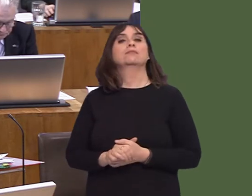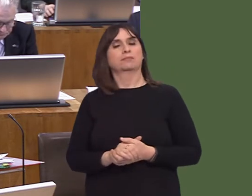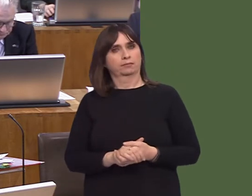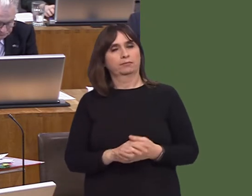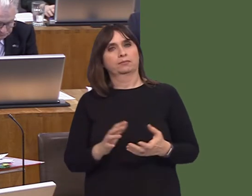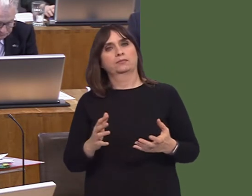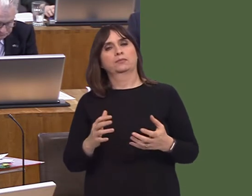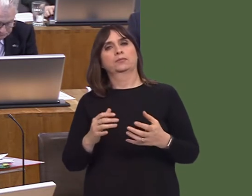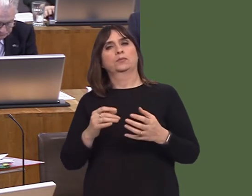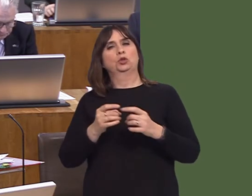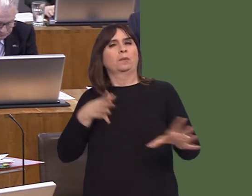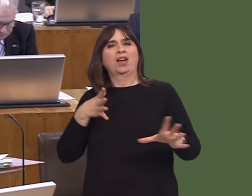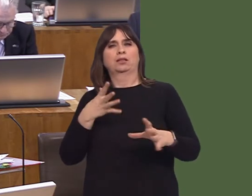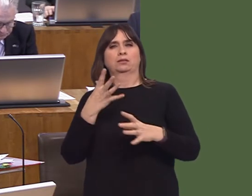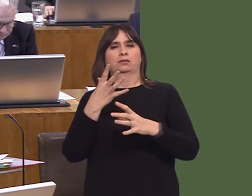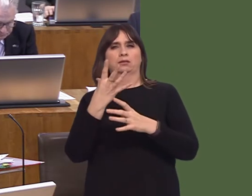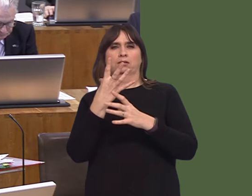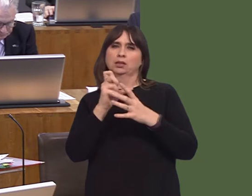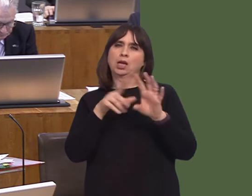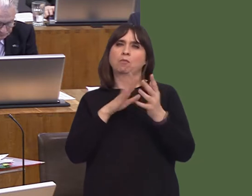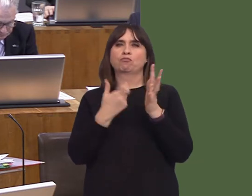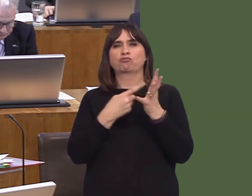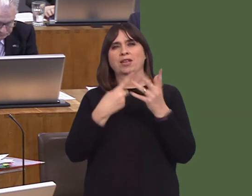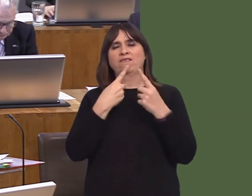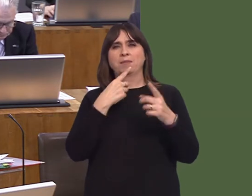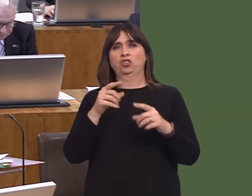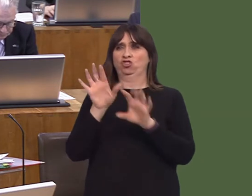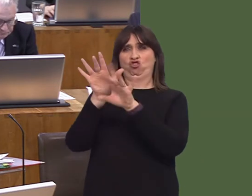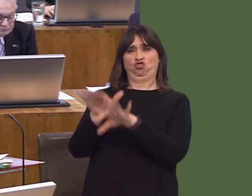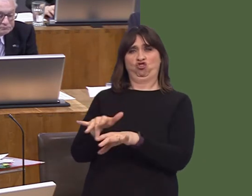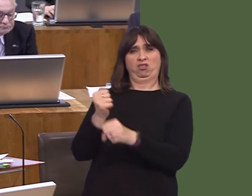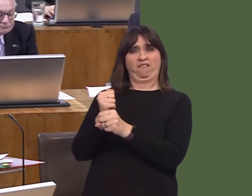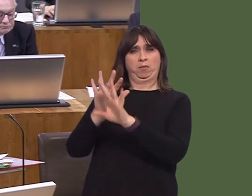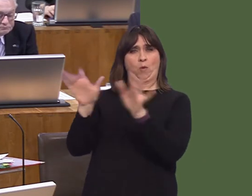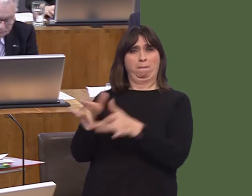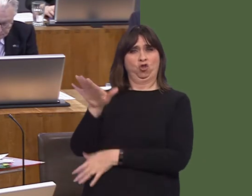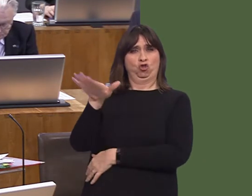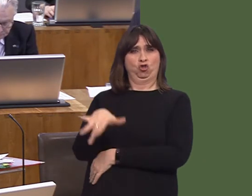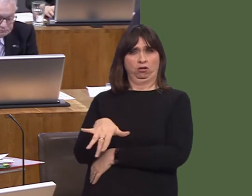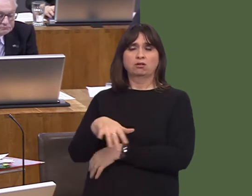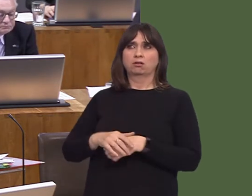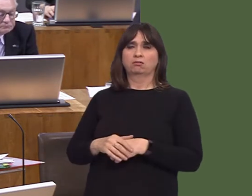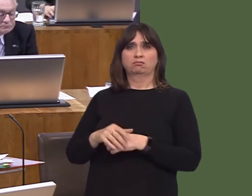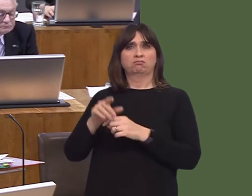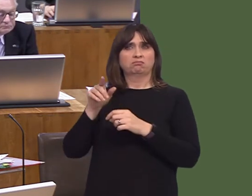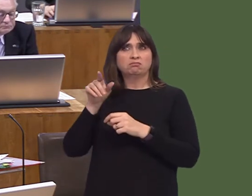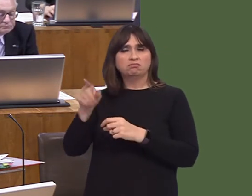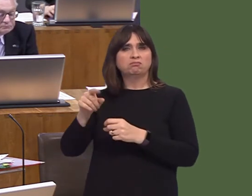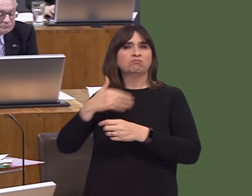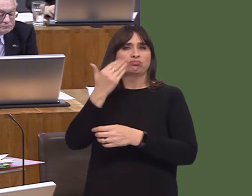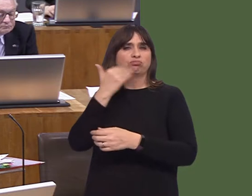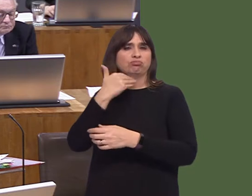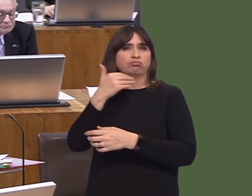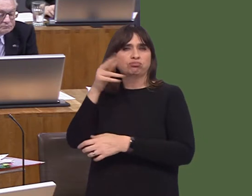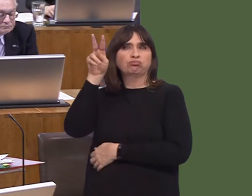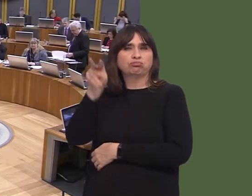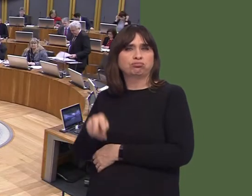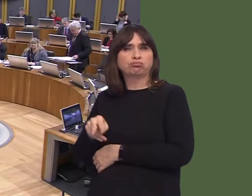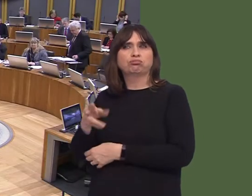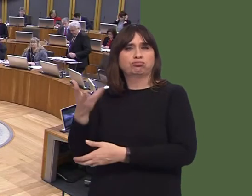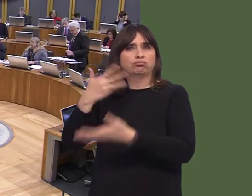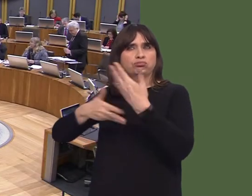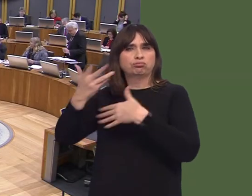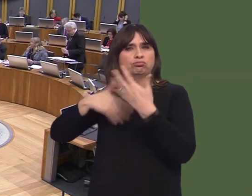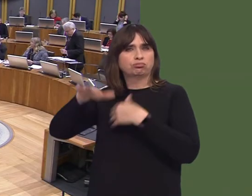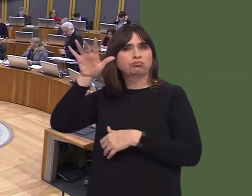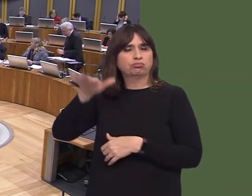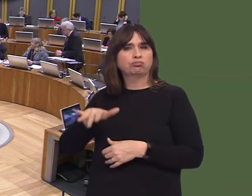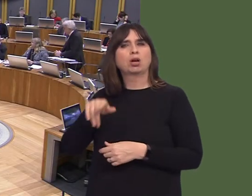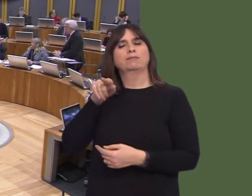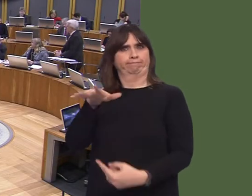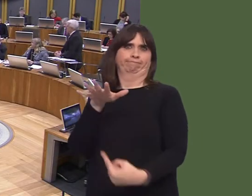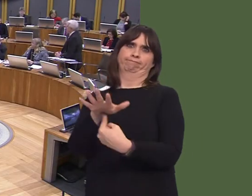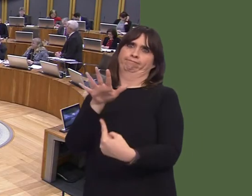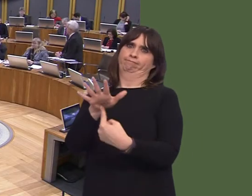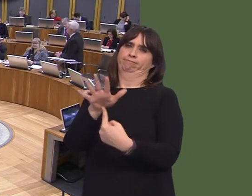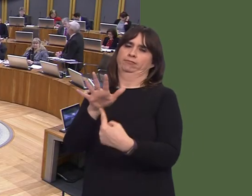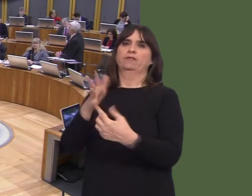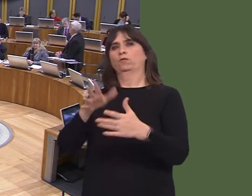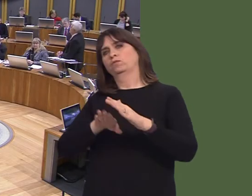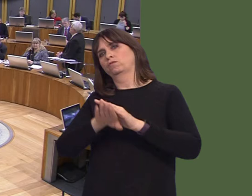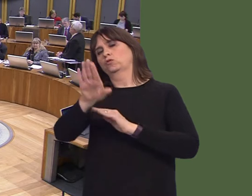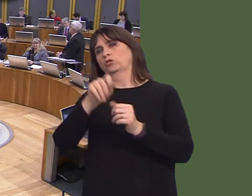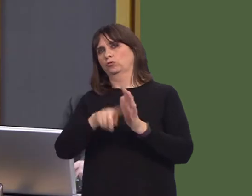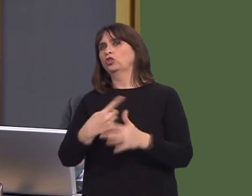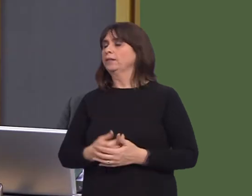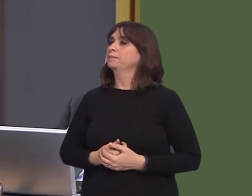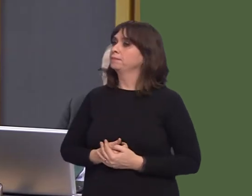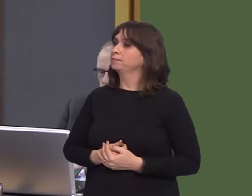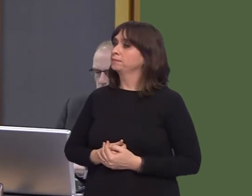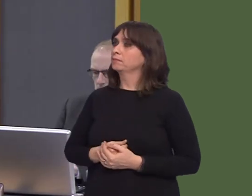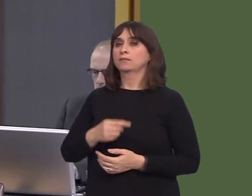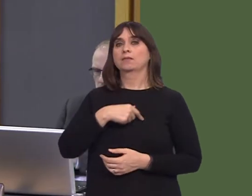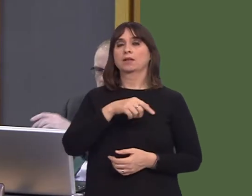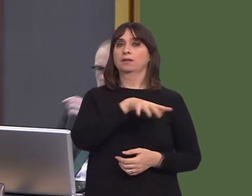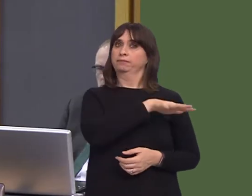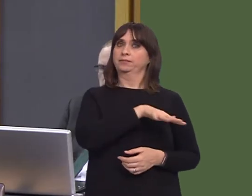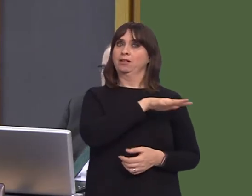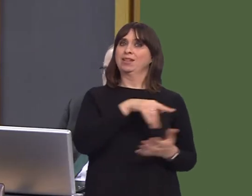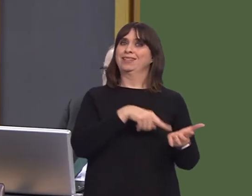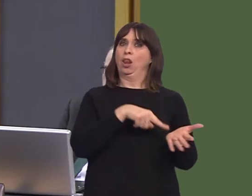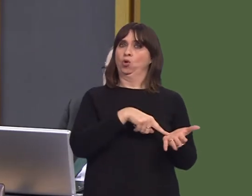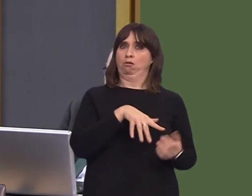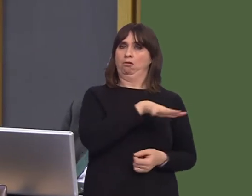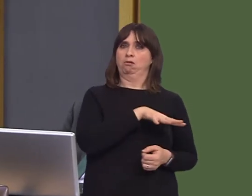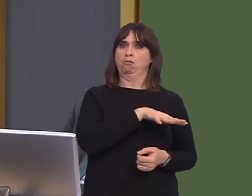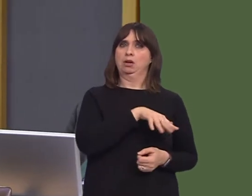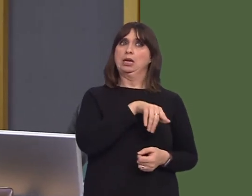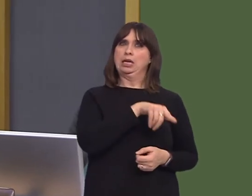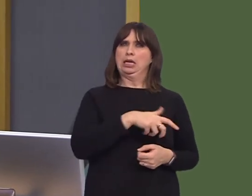How does the Welsh Government ensure that local authorities in Wales have sufficient